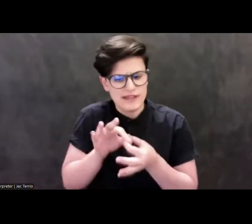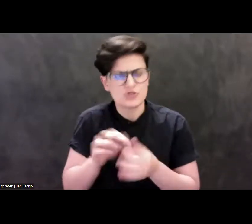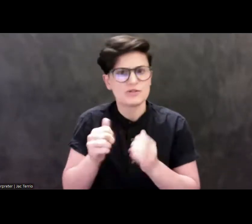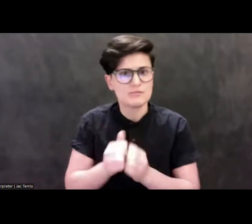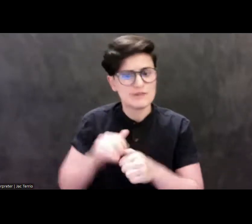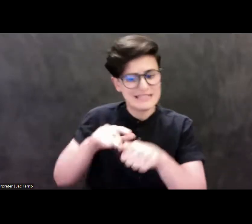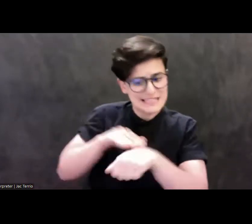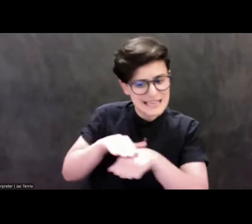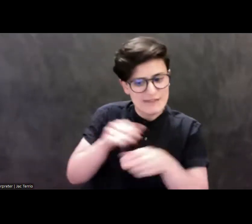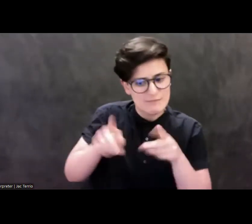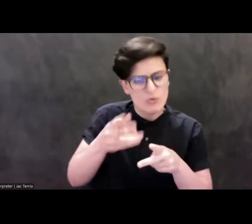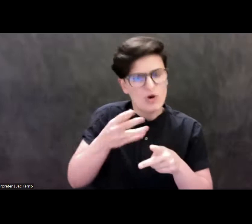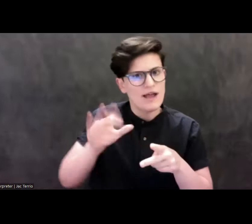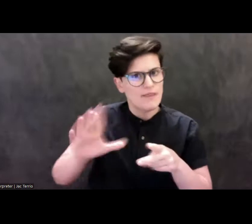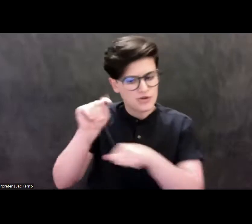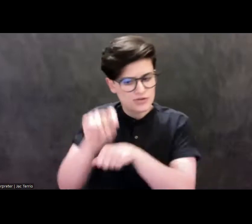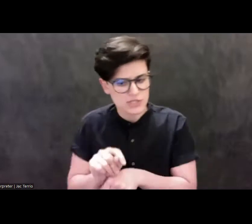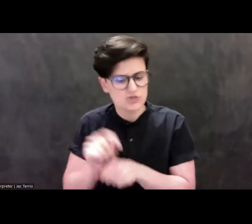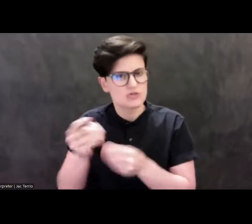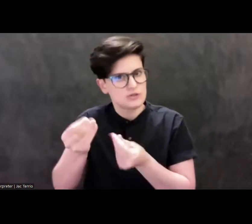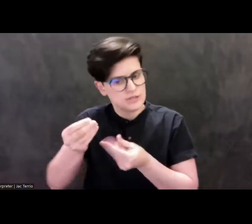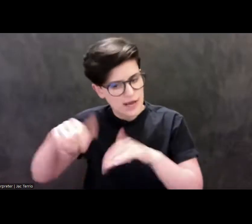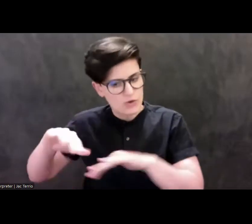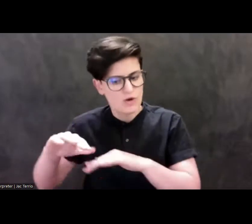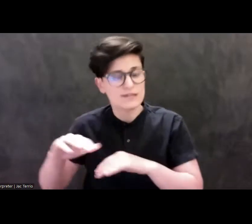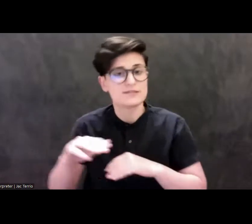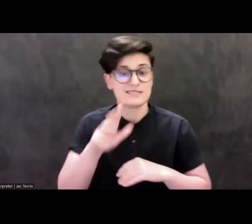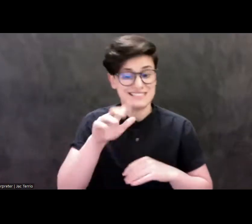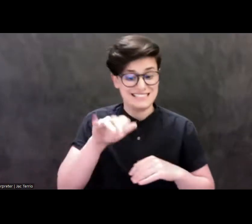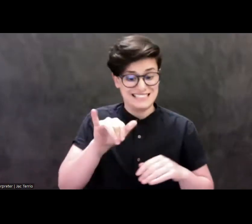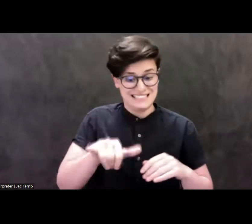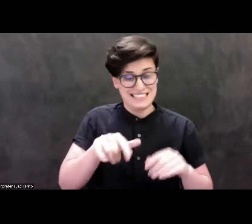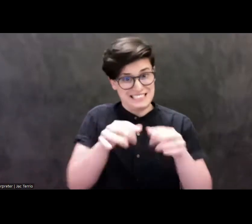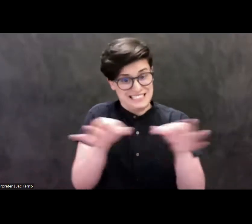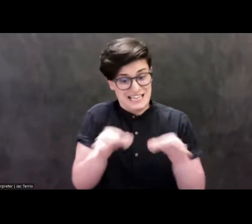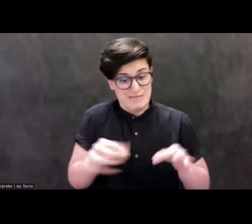The statement that I will read comes from the University of Connecticut Native American